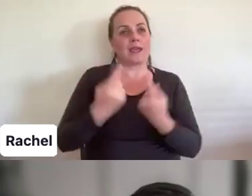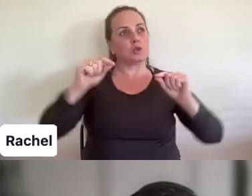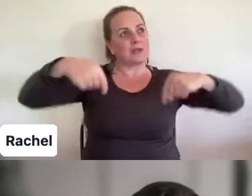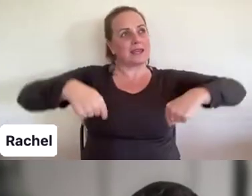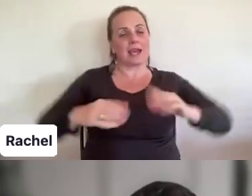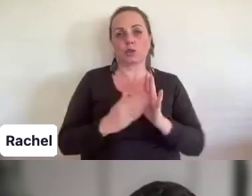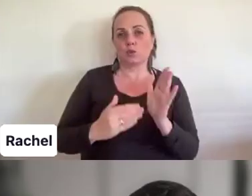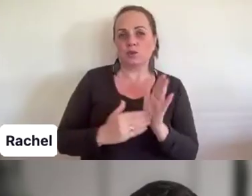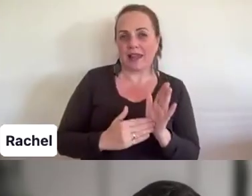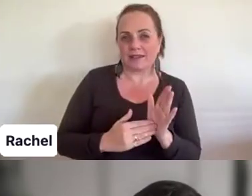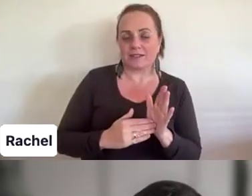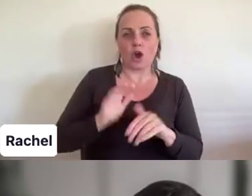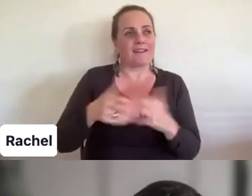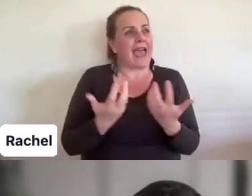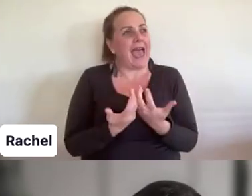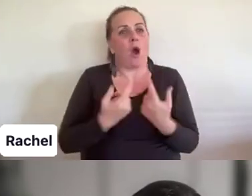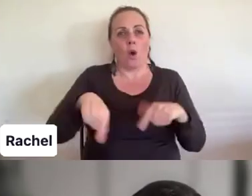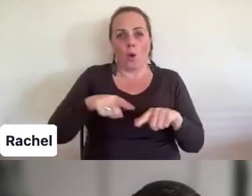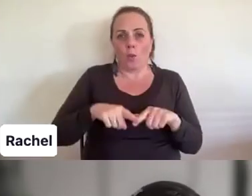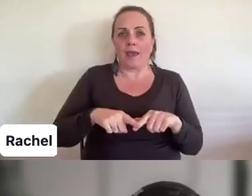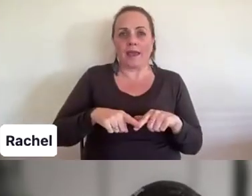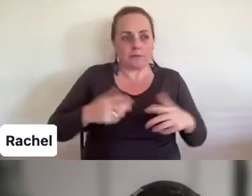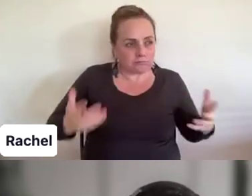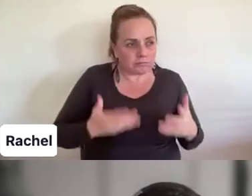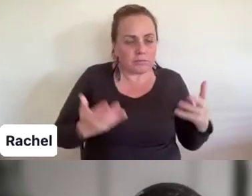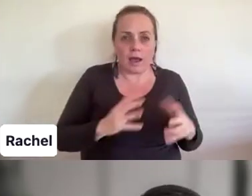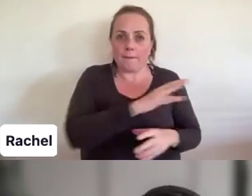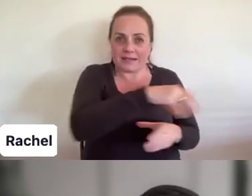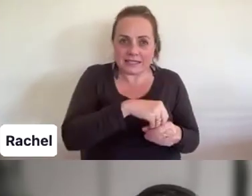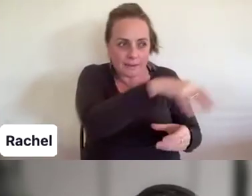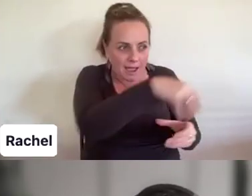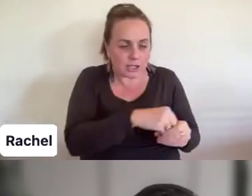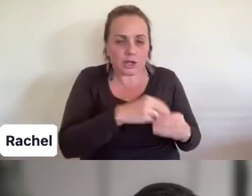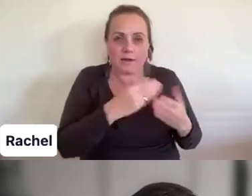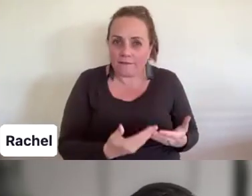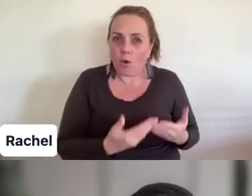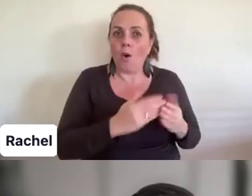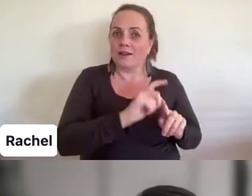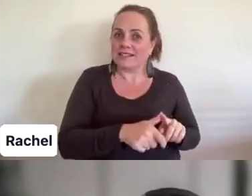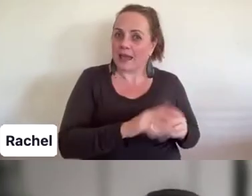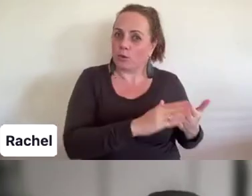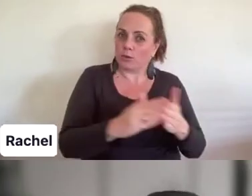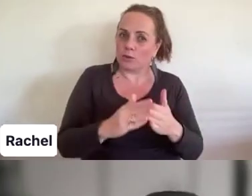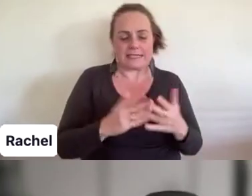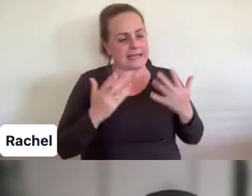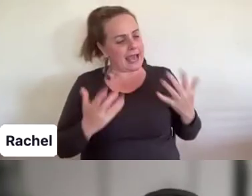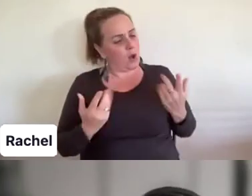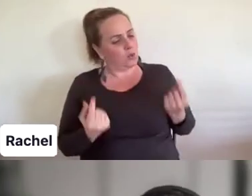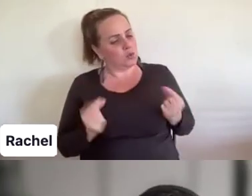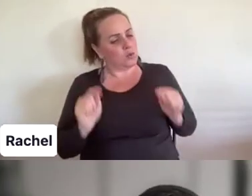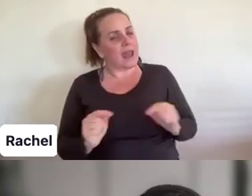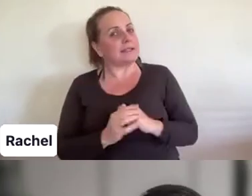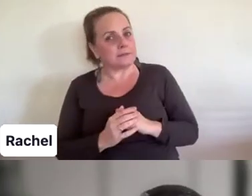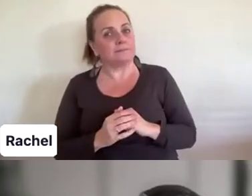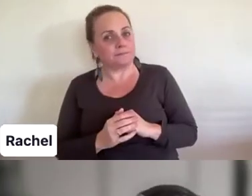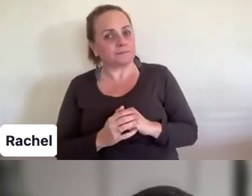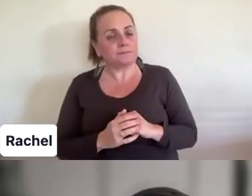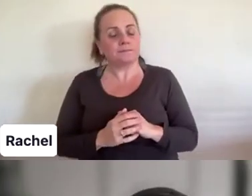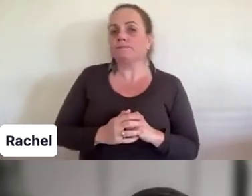how we do enable participation for our members of the disability community. And the thing that stood